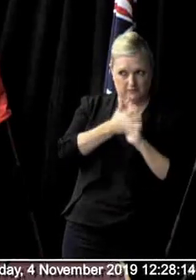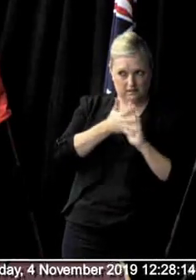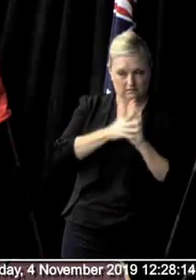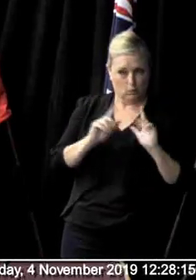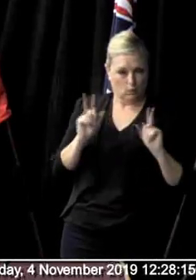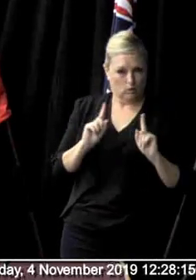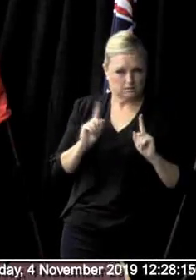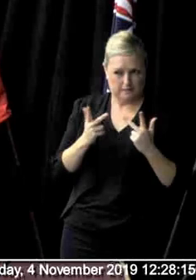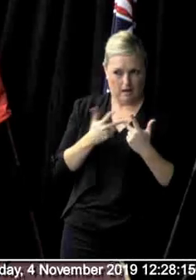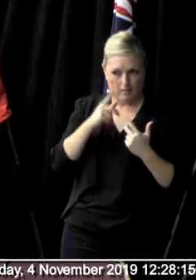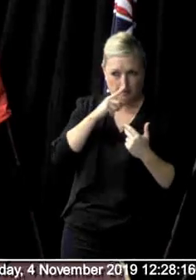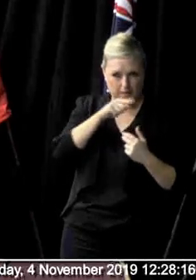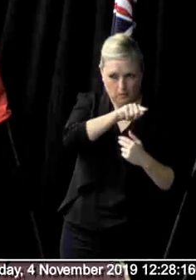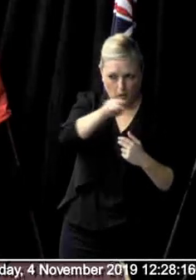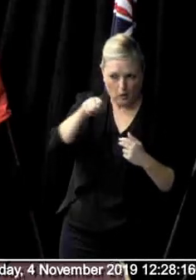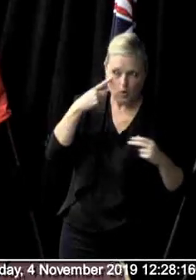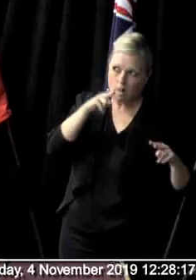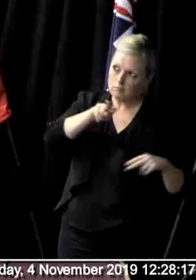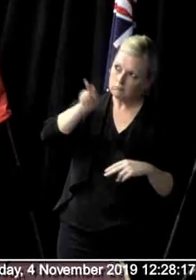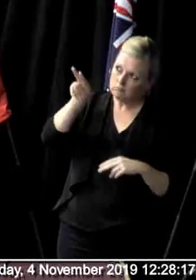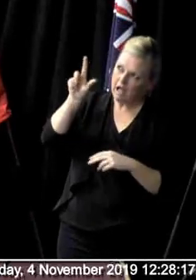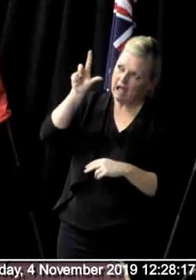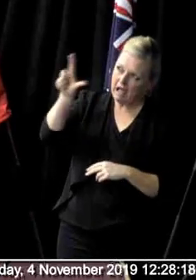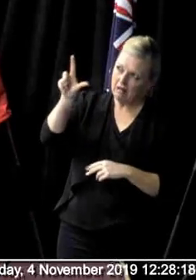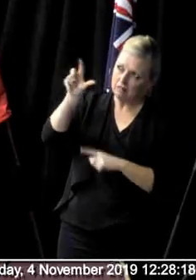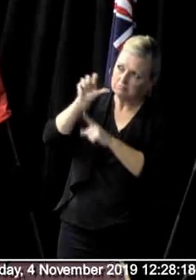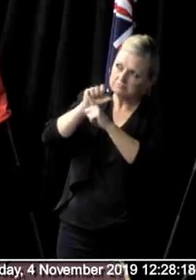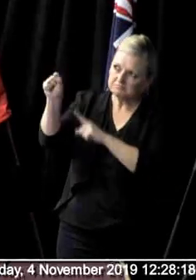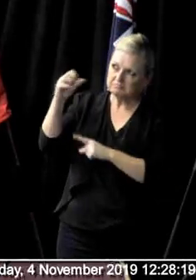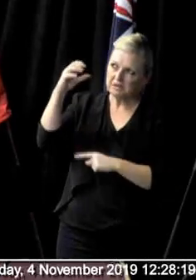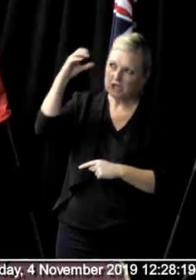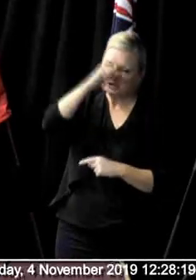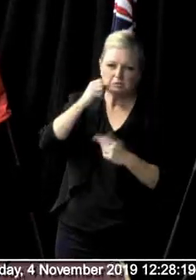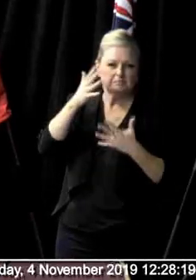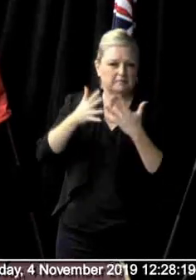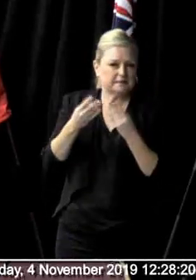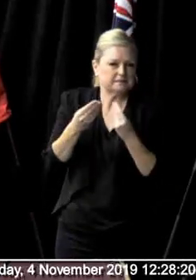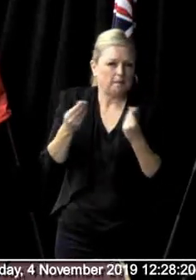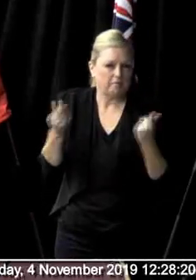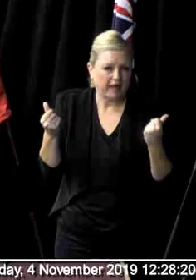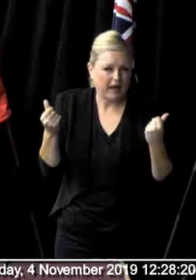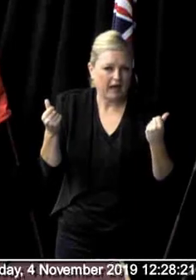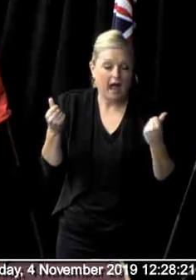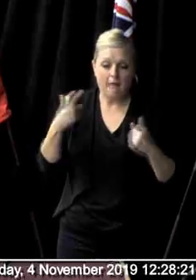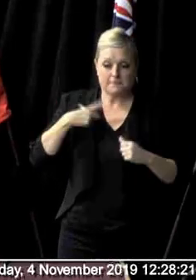and putting a sign up so high she would not have been able to see it anyway